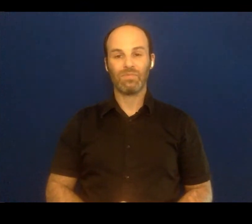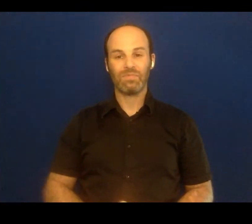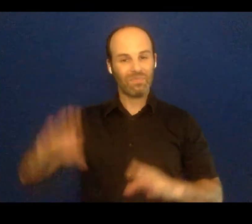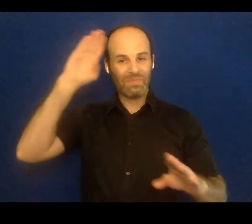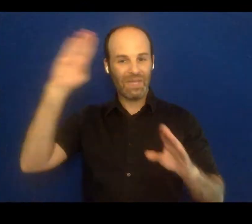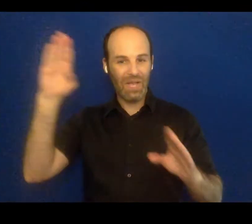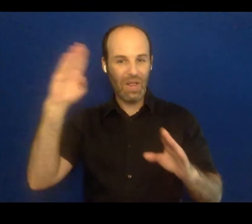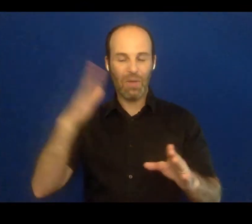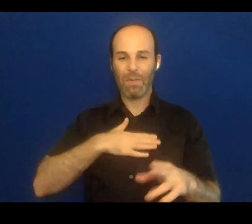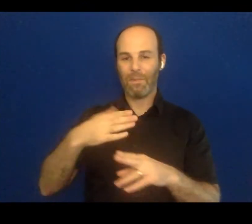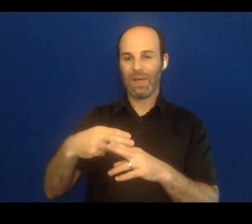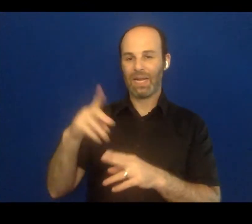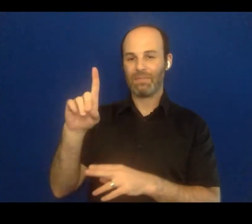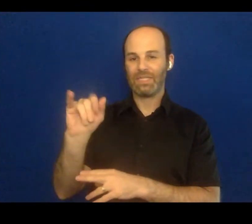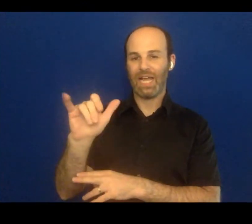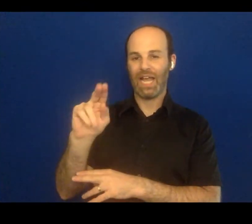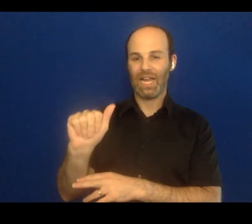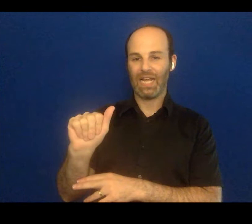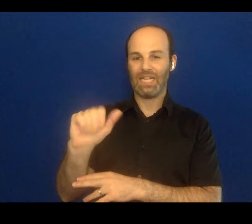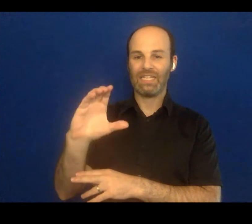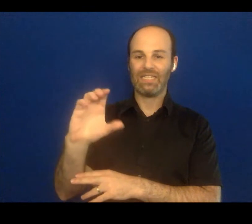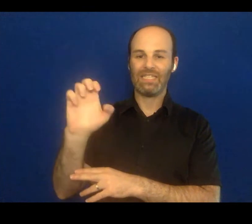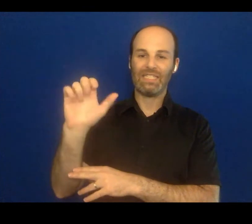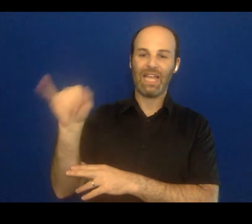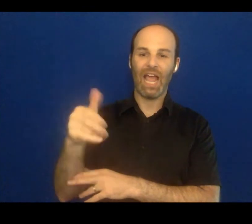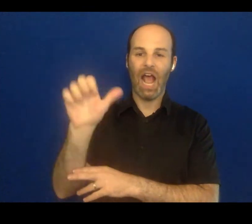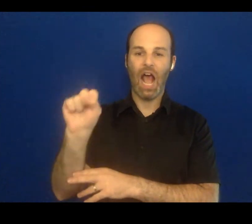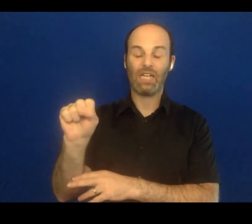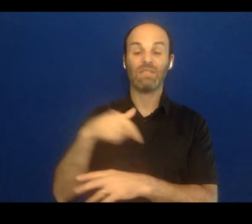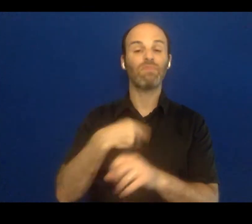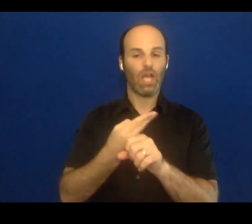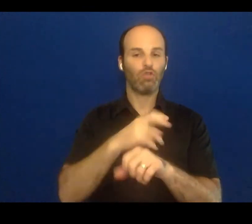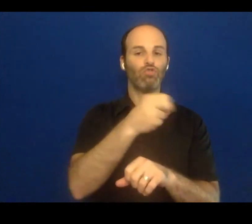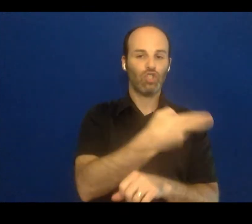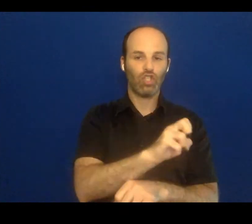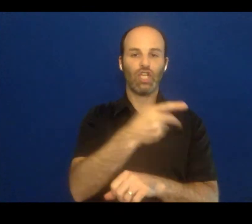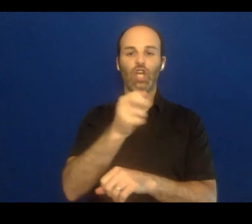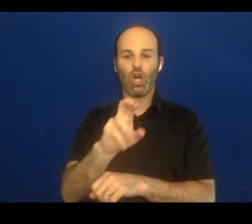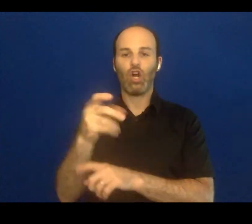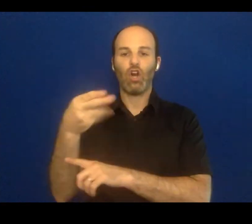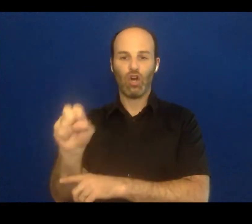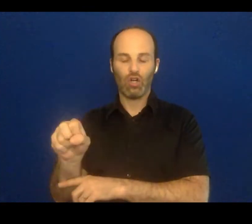I AM DIANA PRONOUNS SHE, HER. A BLACK WOMAN WITH A LITTLE BIT